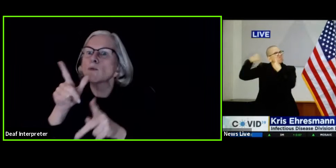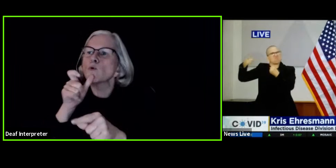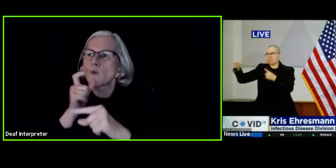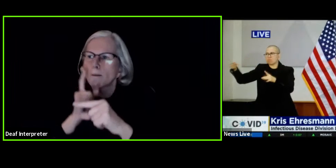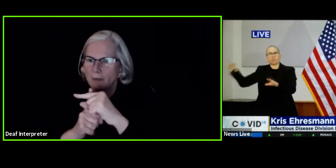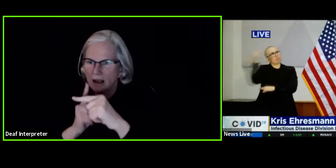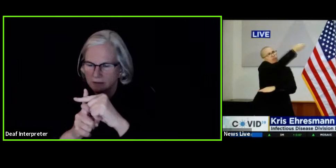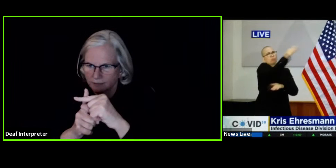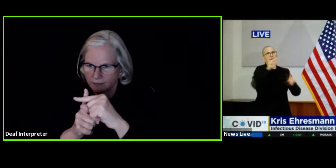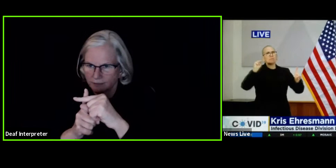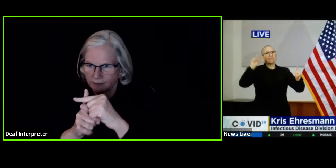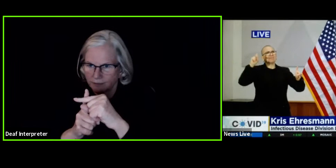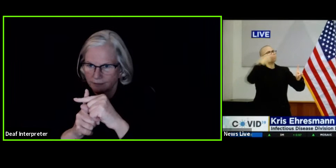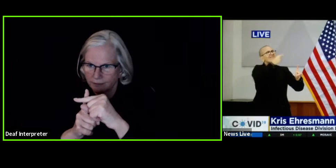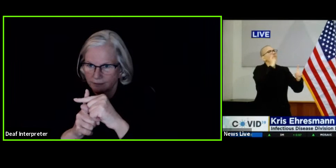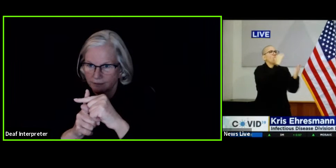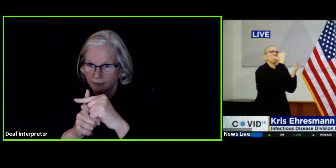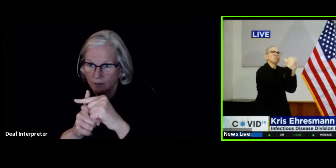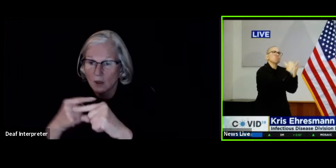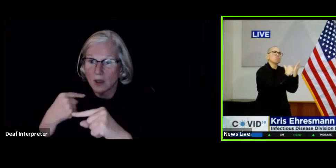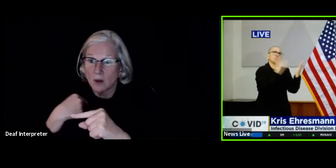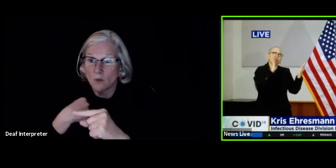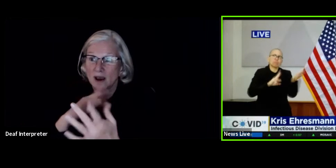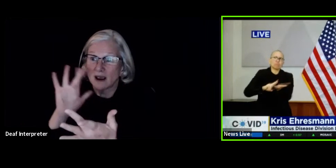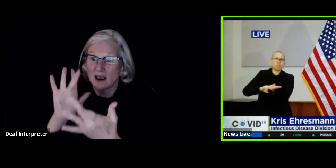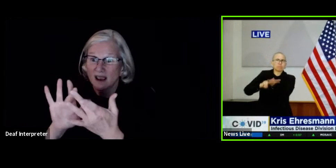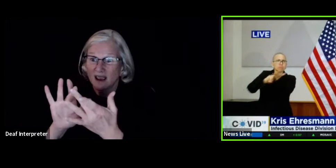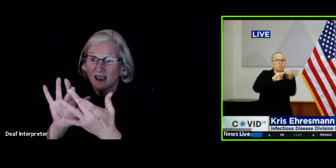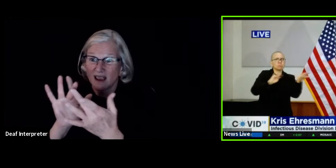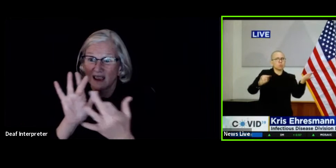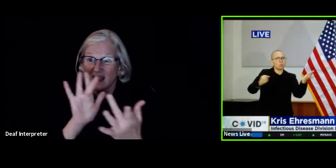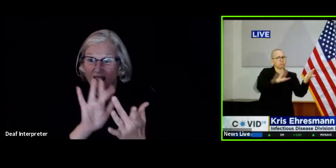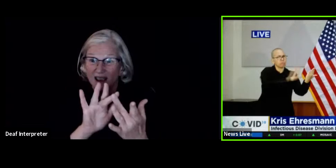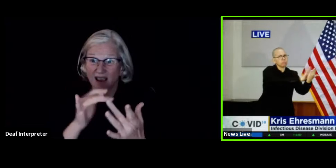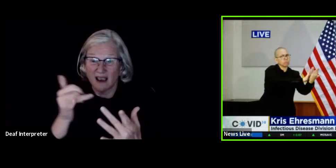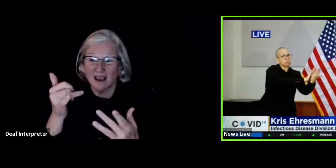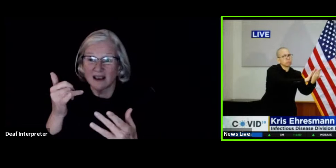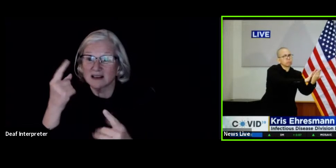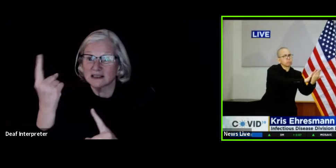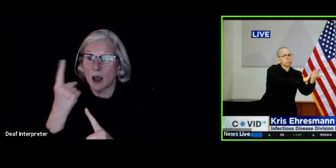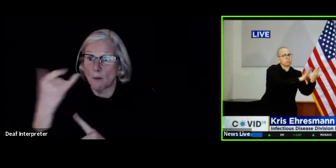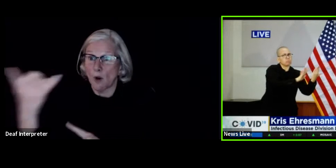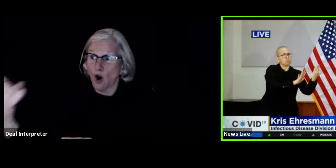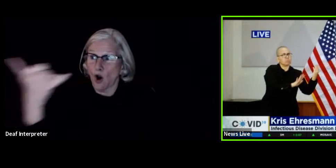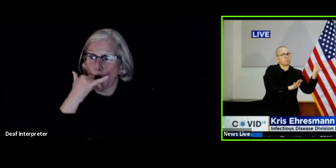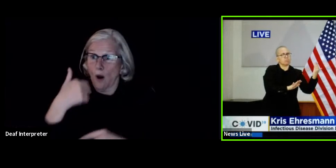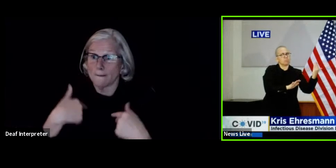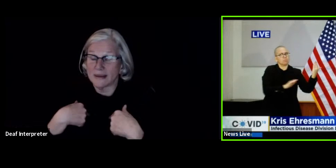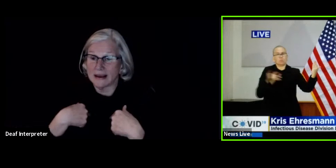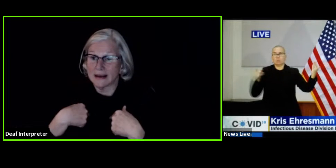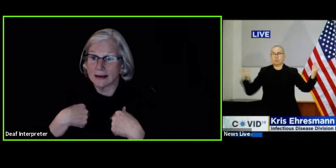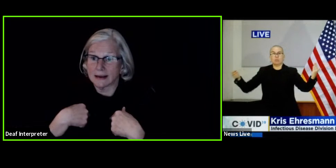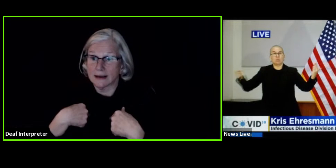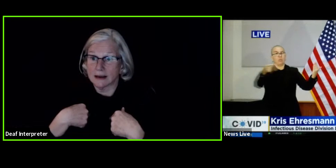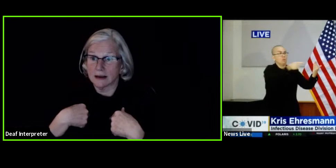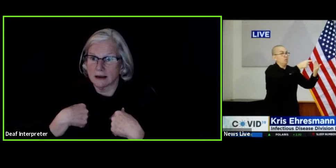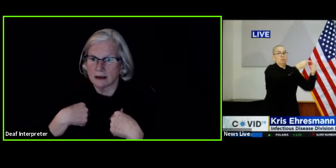INVESTIGATIONS. SO WHEN WE REACH OUT TO CALL AN INDIVIDUAL, SO IF I GOT CALLED BY THE HEALTH DEPARTMENT, THEY WOULD, YOU KNOW, GO THROUGH THE